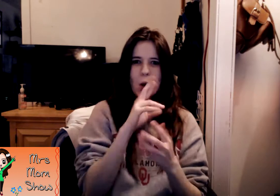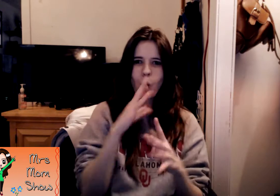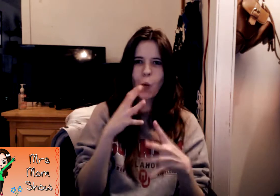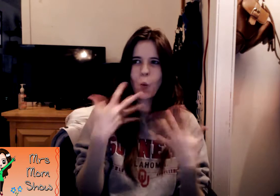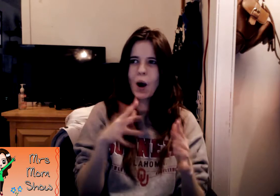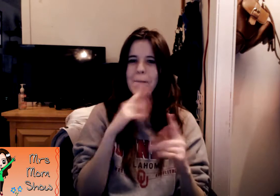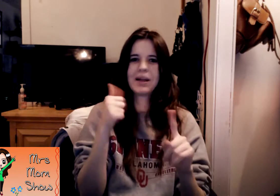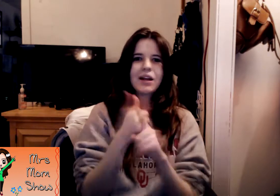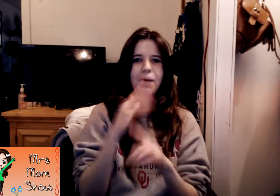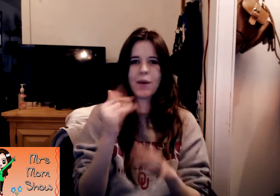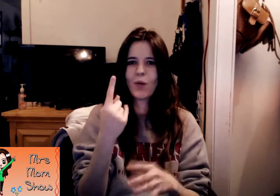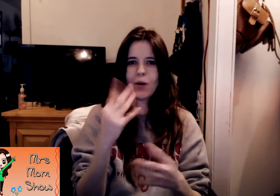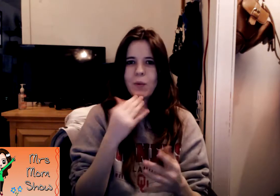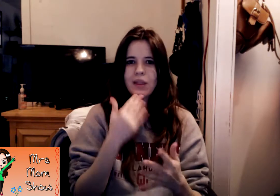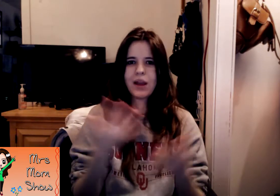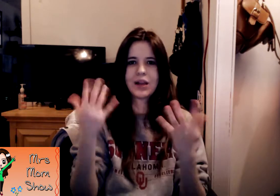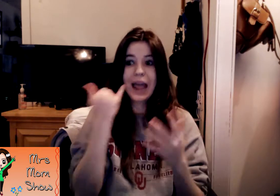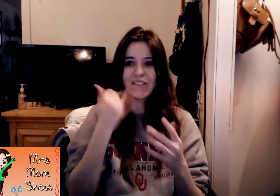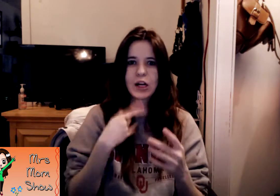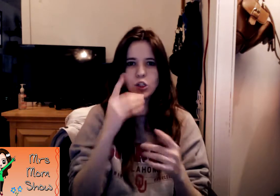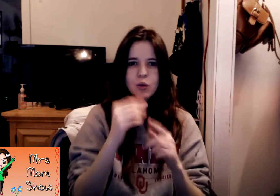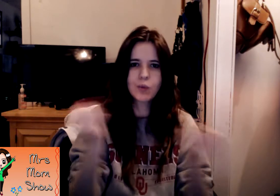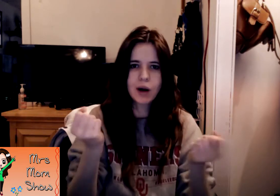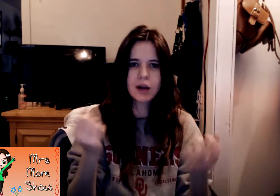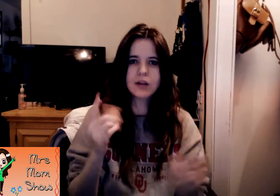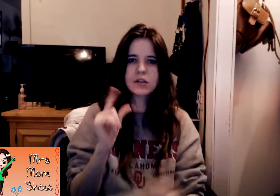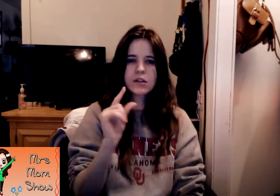I don't want to get run over or get hit by one. No thanks. That's if I do drive, lol.